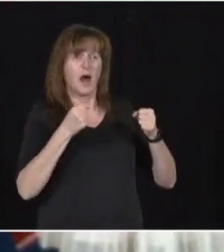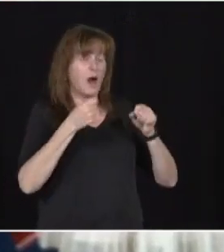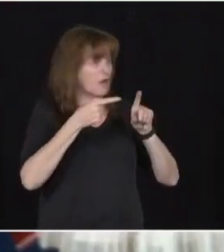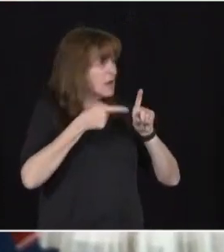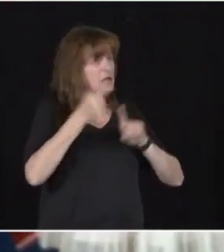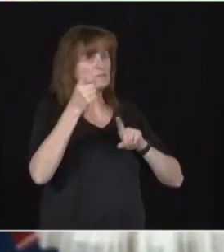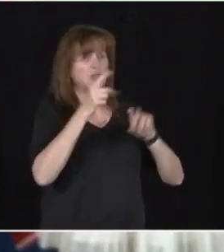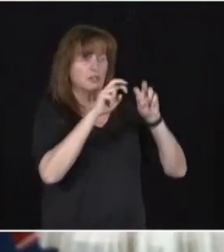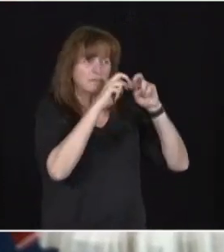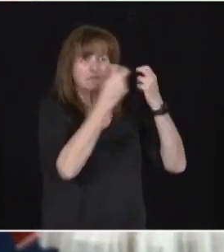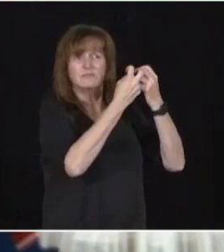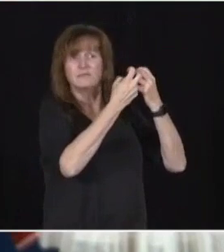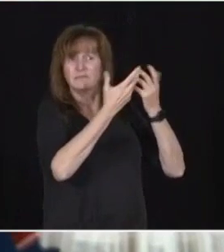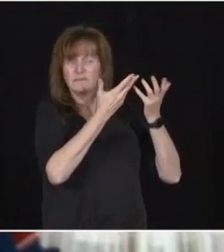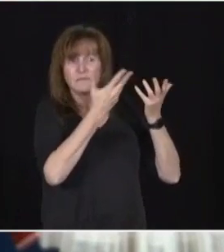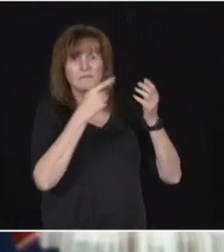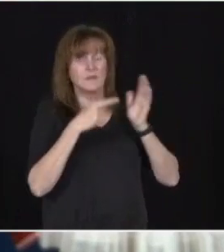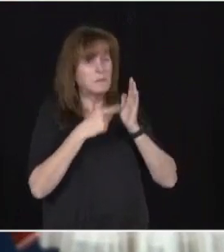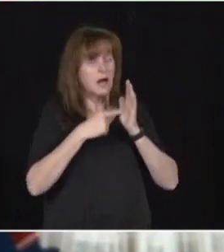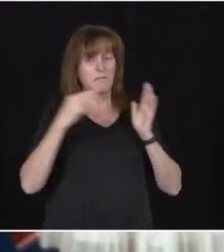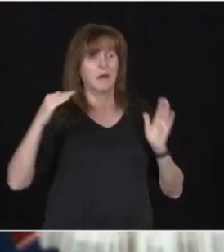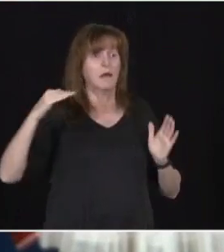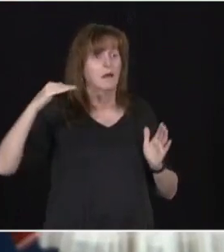Overall, we want to